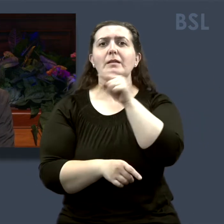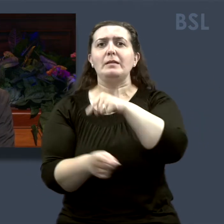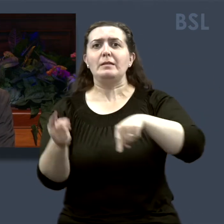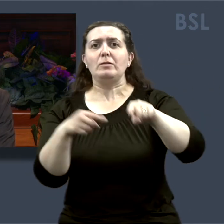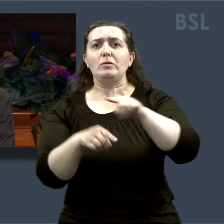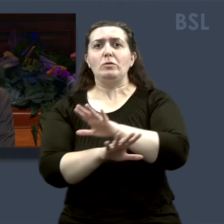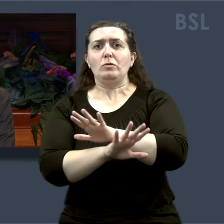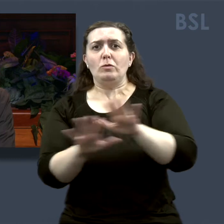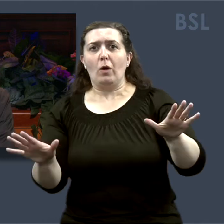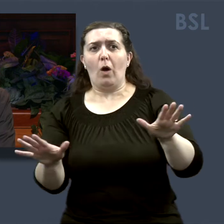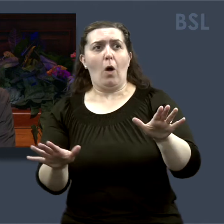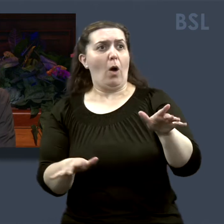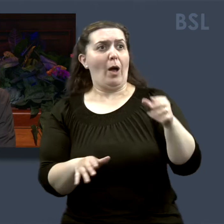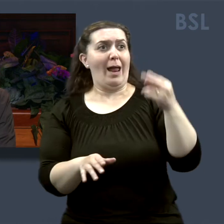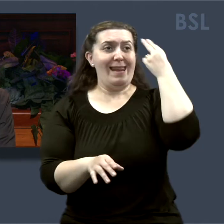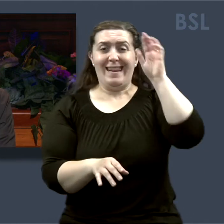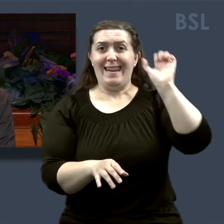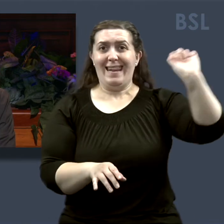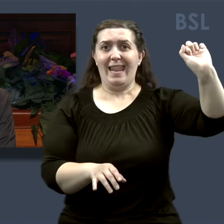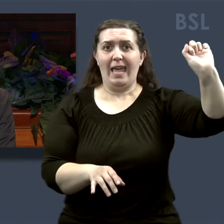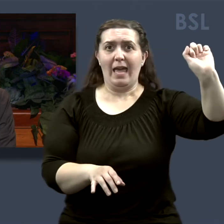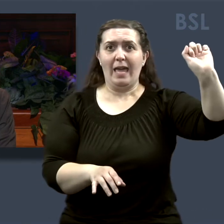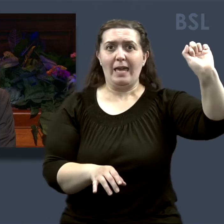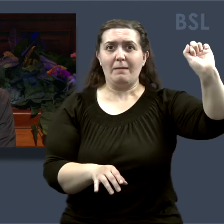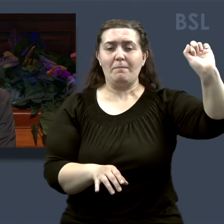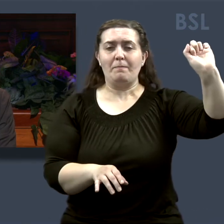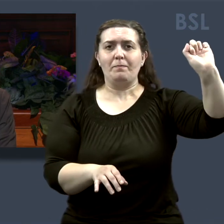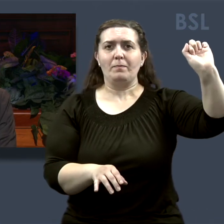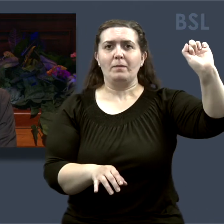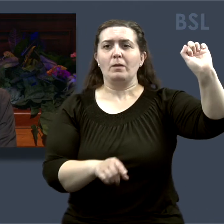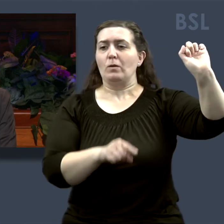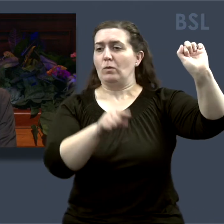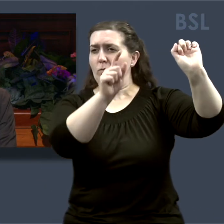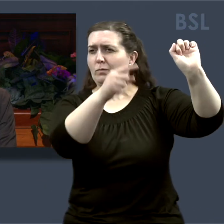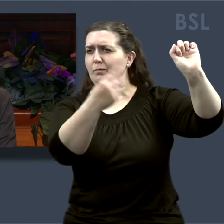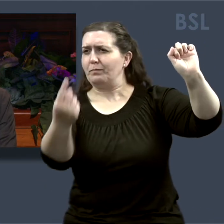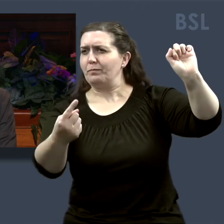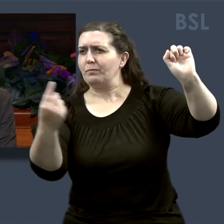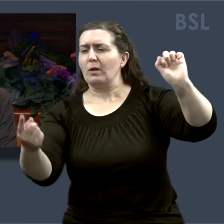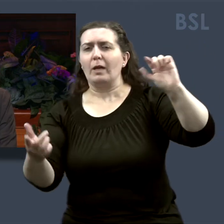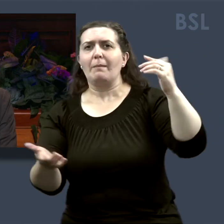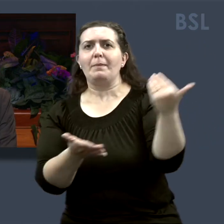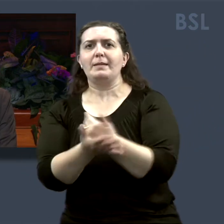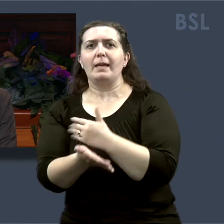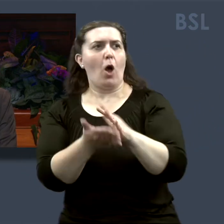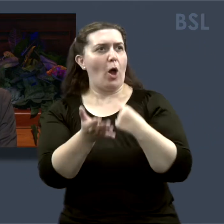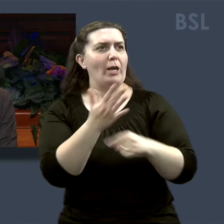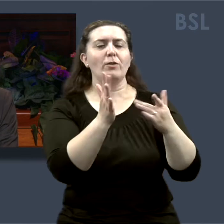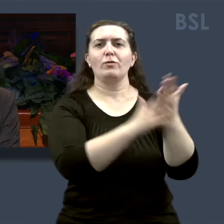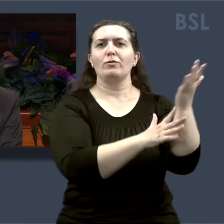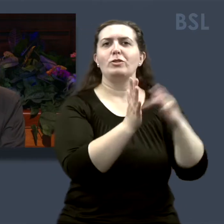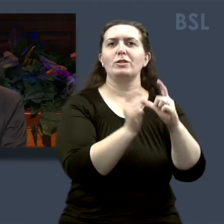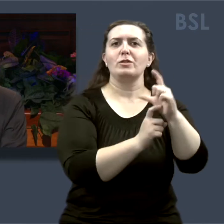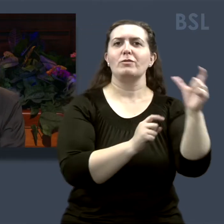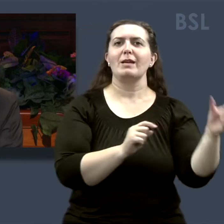“… For there is none other name under heaven given among men, whereby we must be saved.”